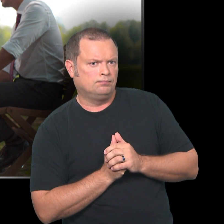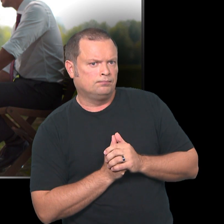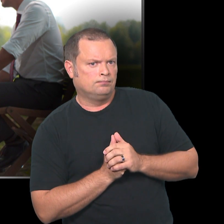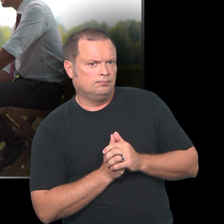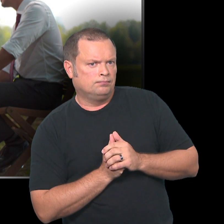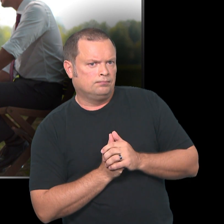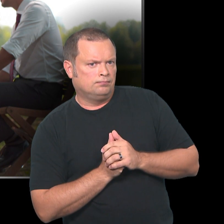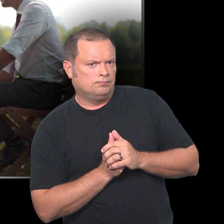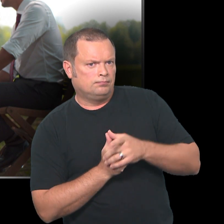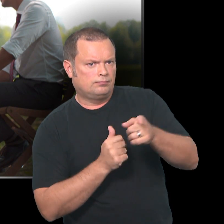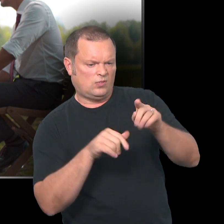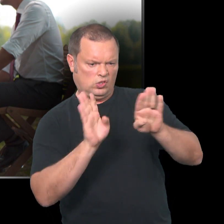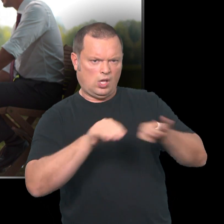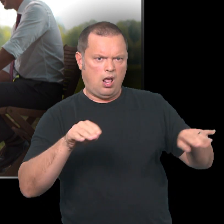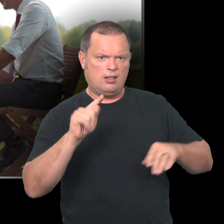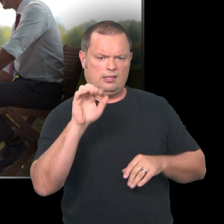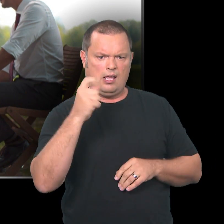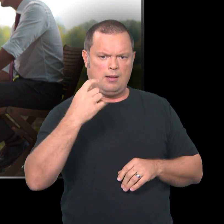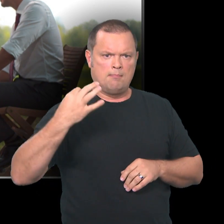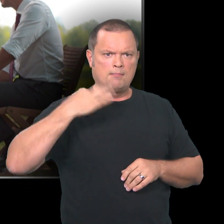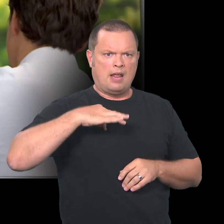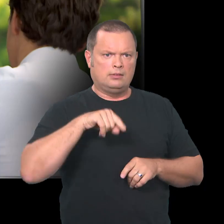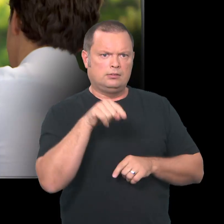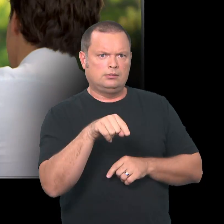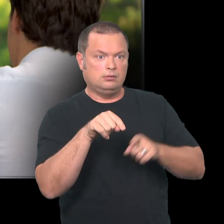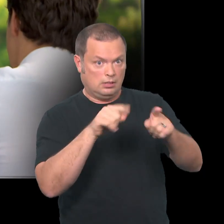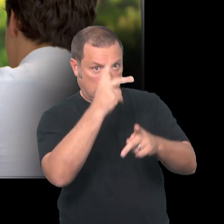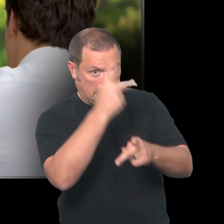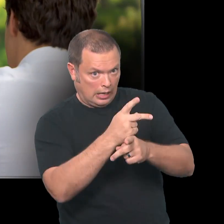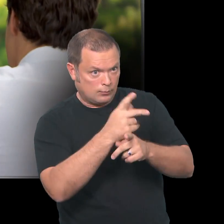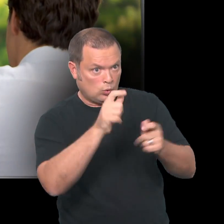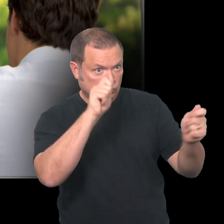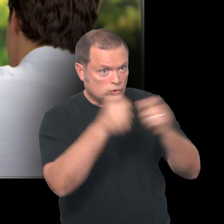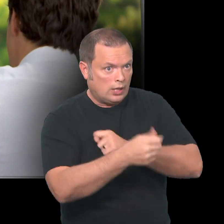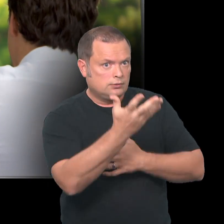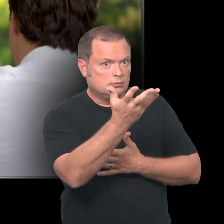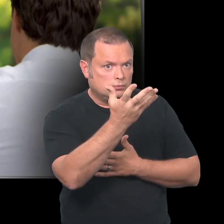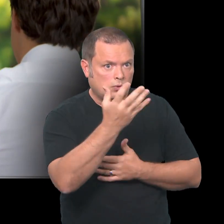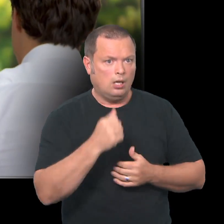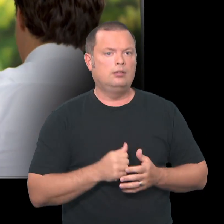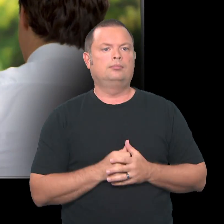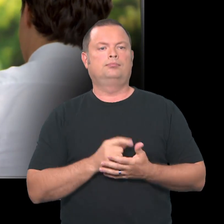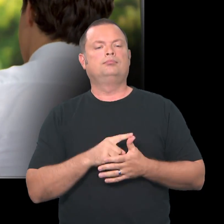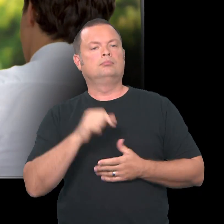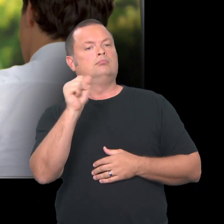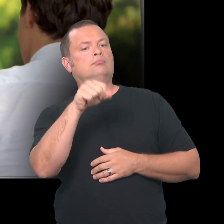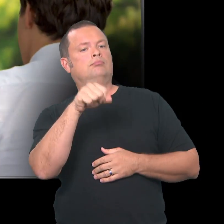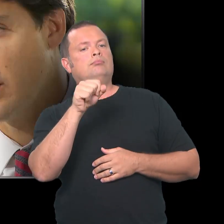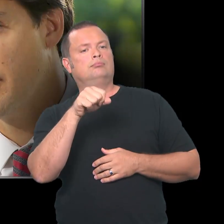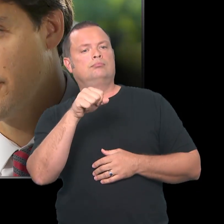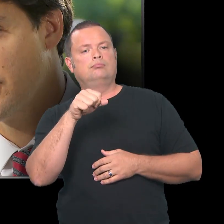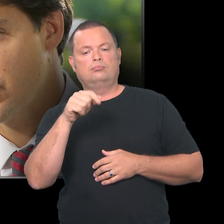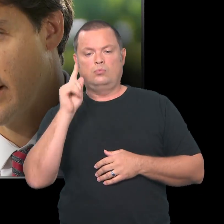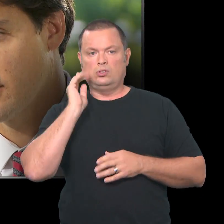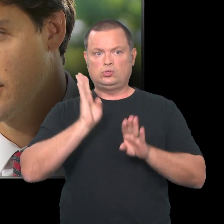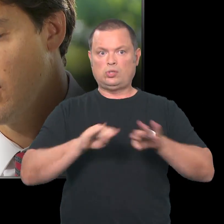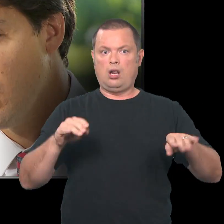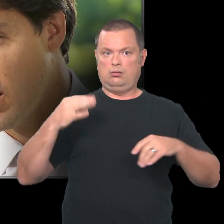So first up, you mentioned the Child Care Benefit. Mhm. You would keep the program, but alter it.